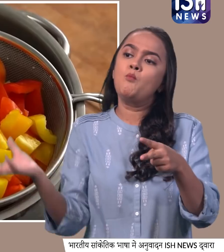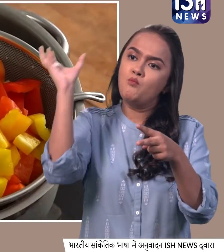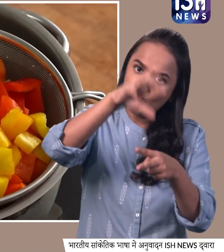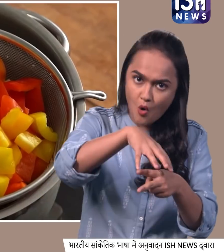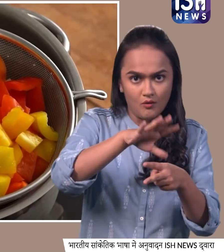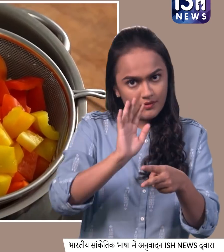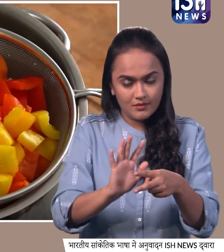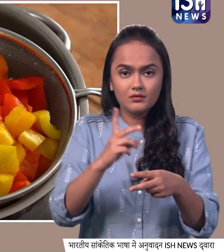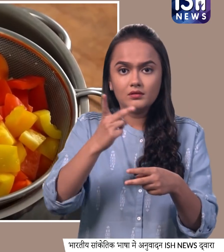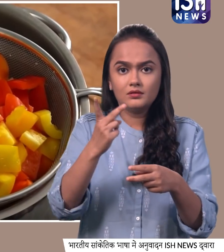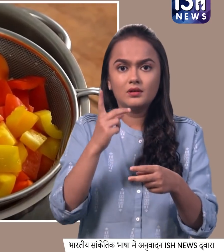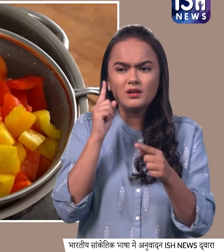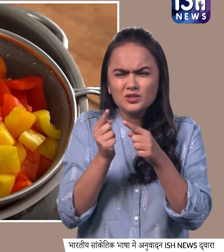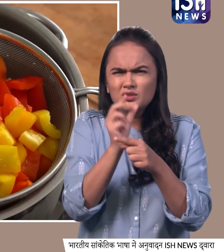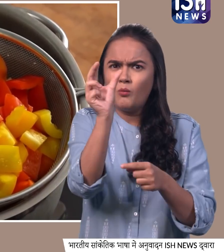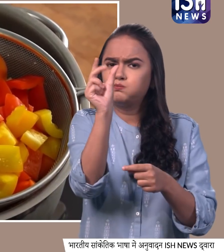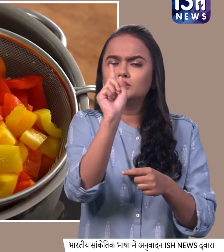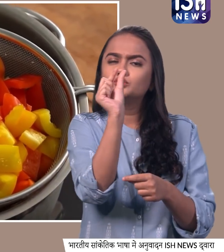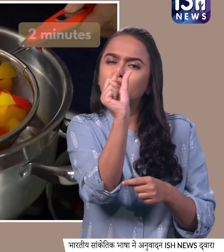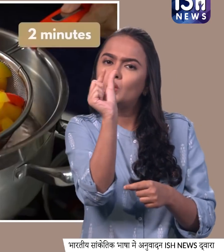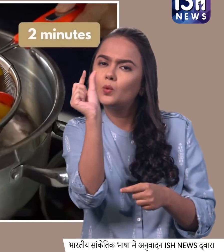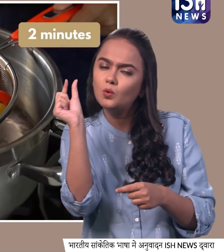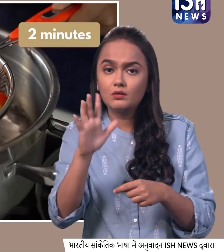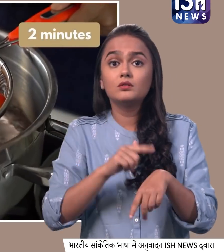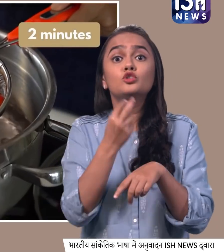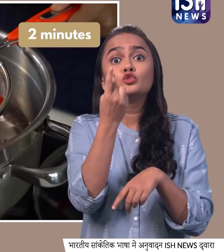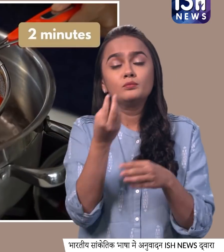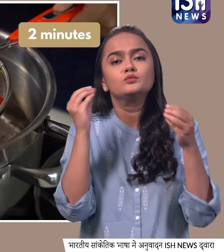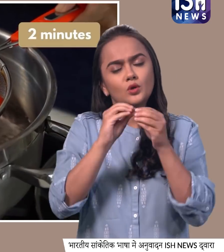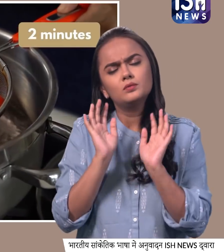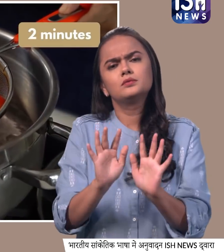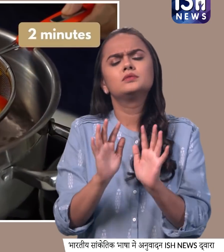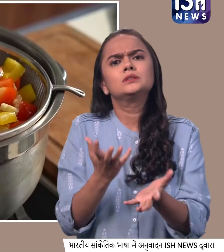We have to cut both capsicums into small pieces like this and steam them for another 2 mins